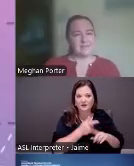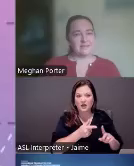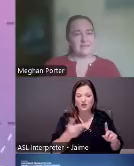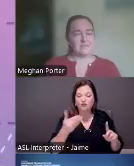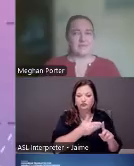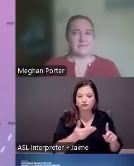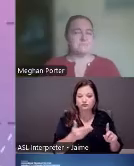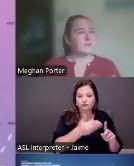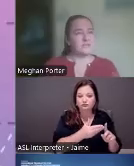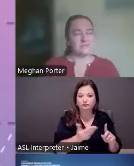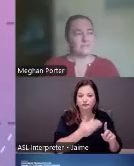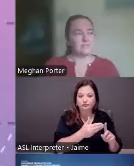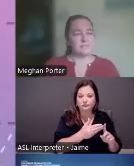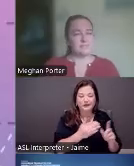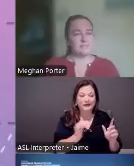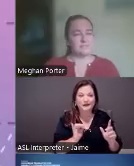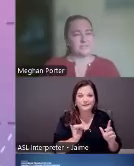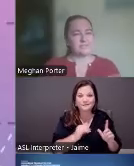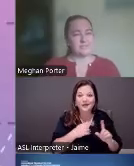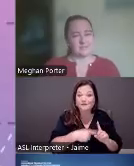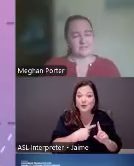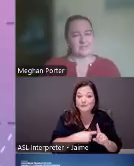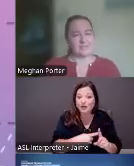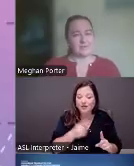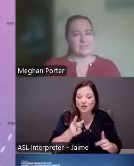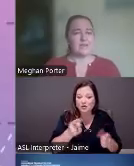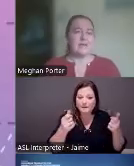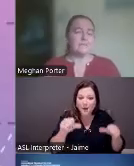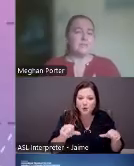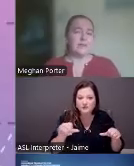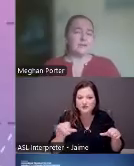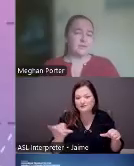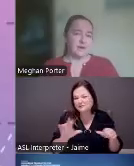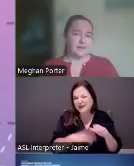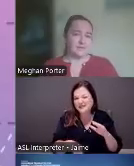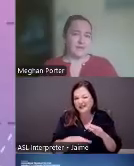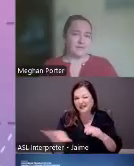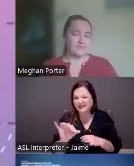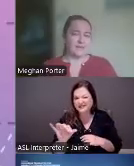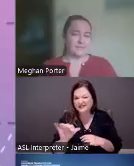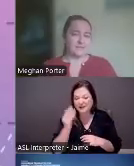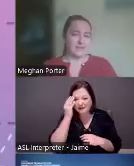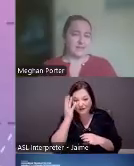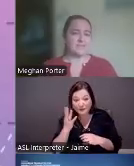Like, every month or something, you might post it basically the same post, but you might also modify it from time to time.